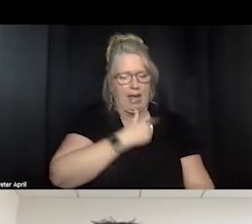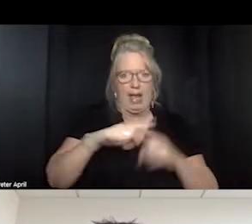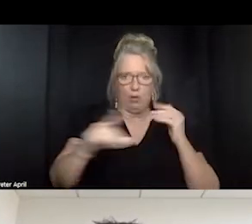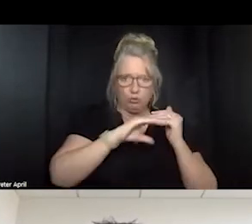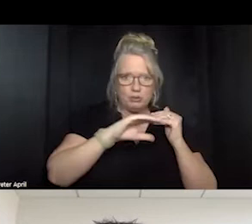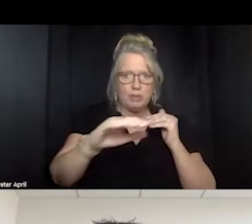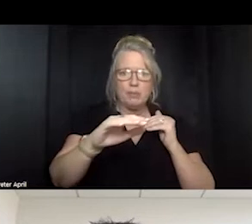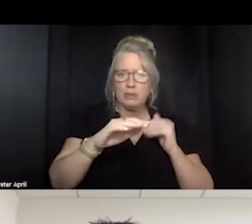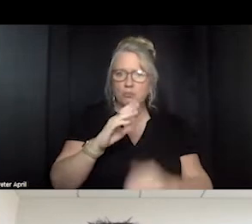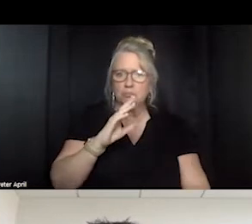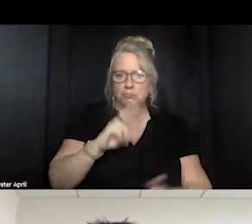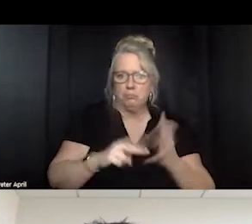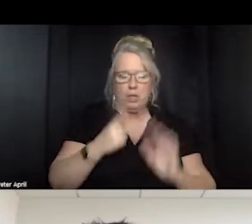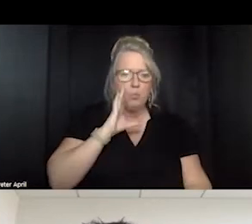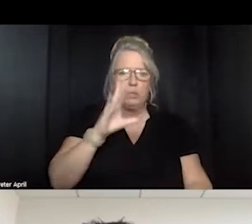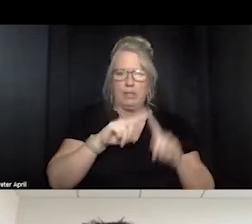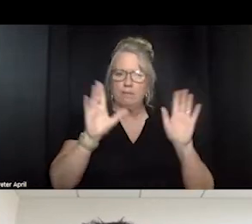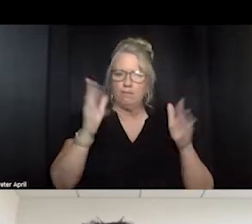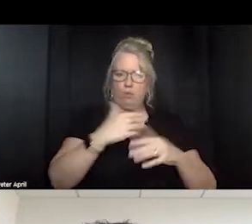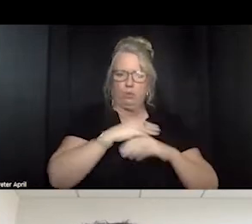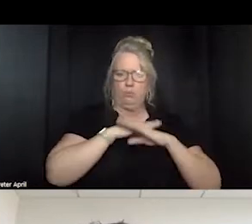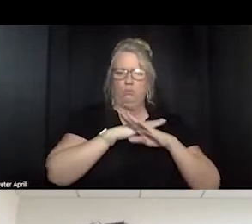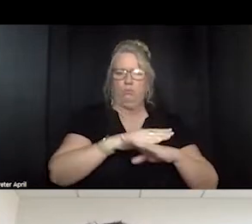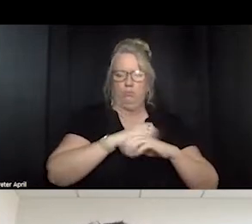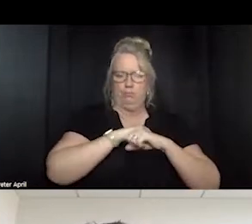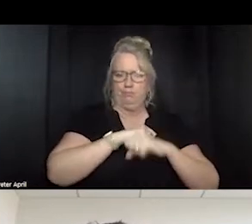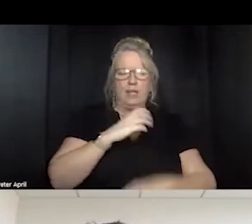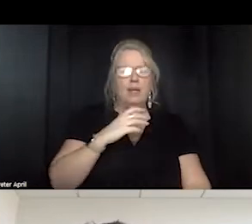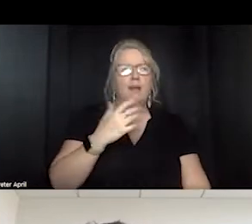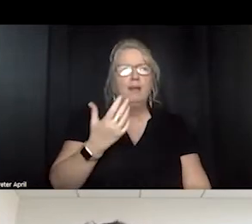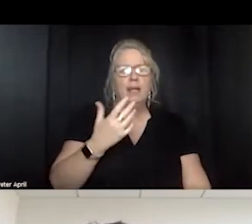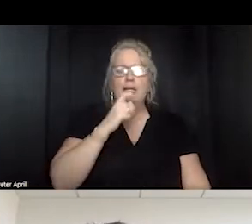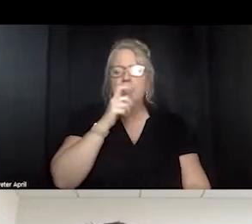WAS GOING TO BE REALLY FOCUSSED ON PREVANING, AN UNNECESSARY IN PATIENT MENTAL HEALTH ADMISSION.